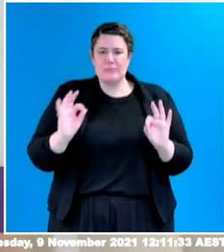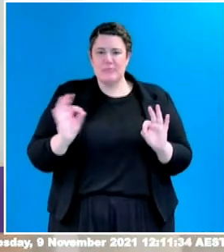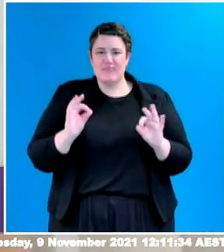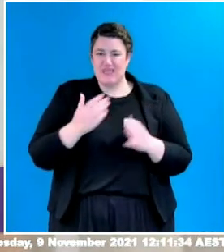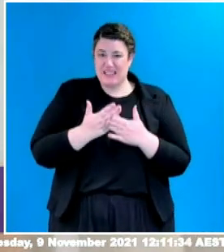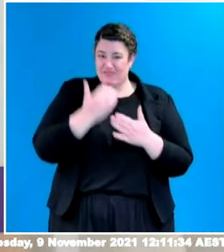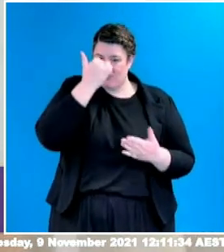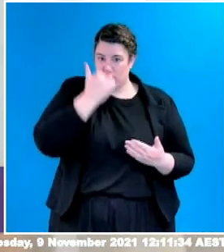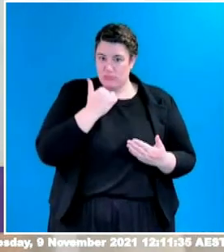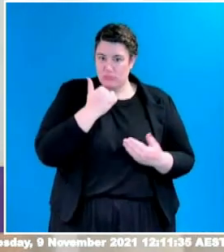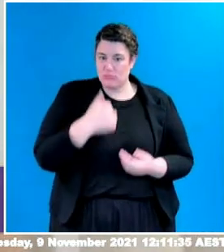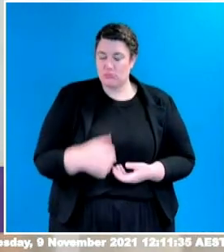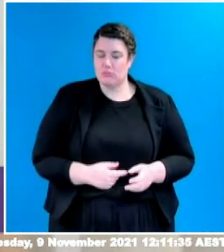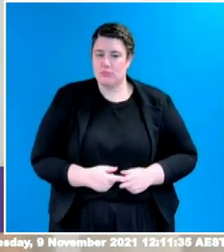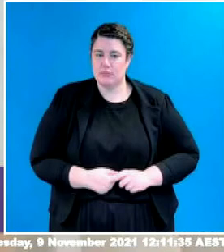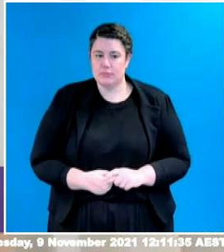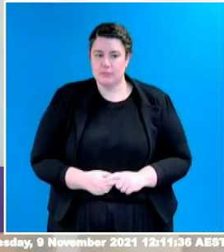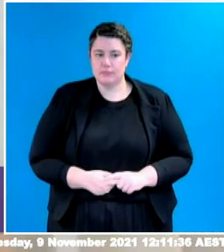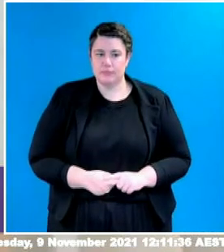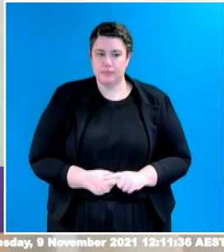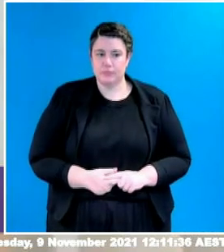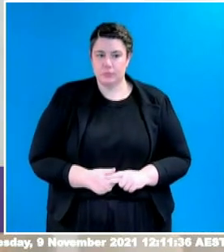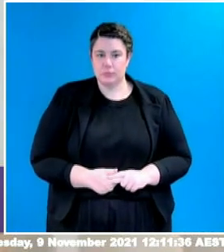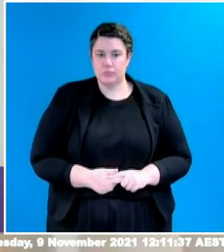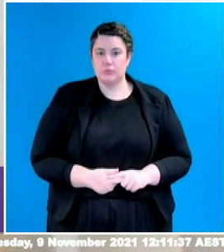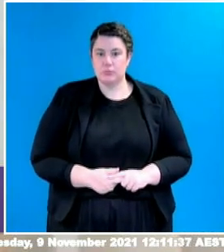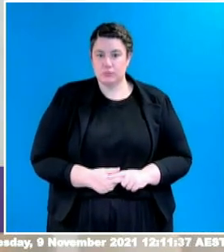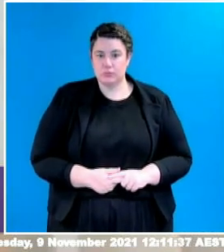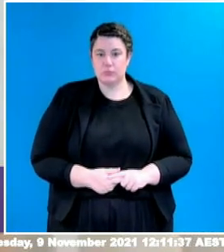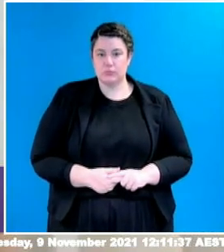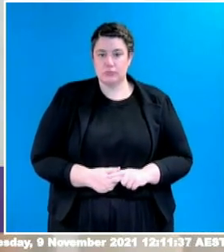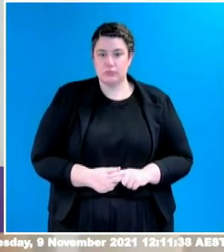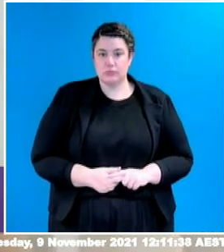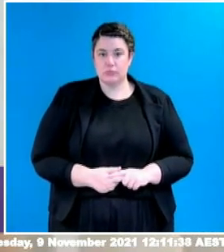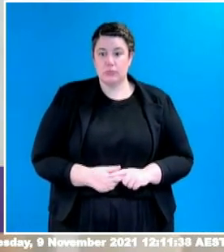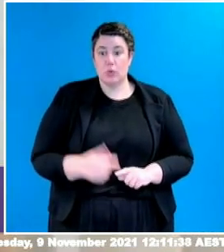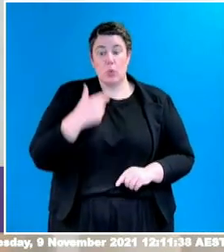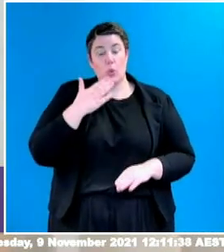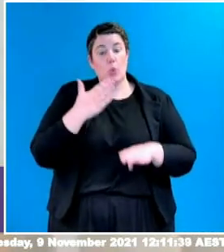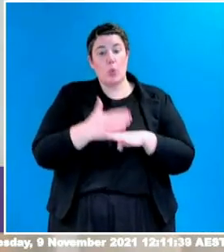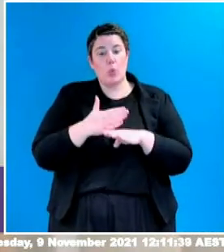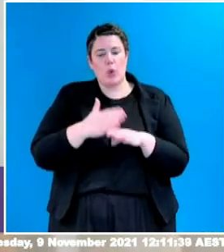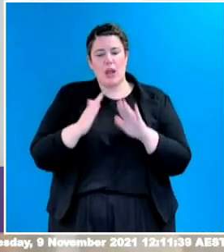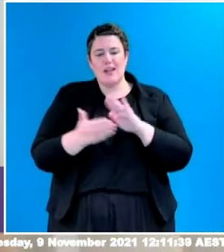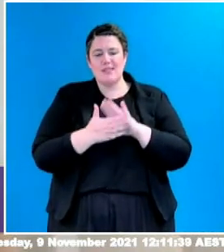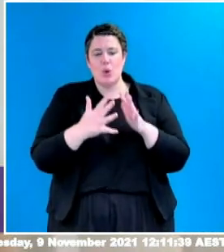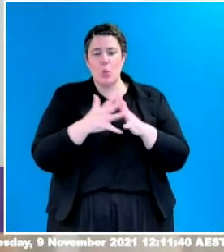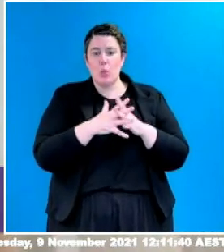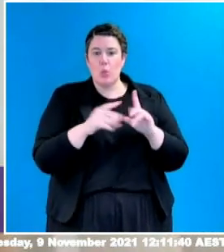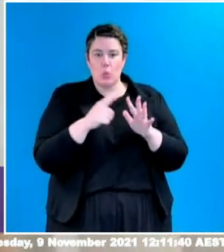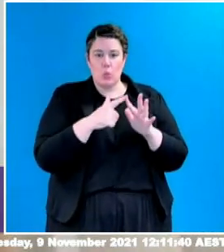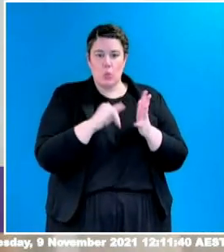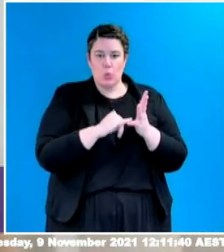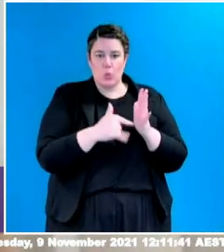One of the things I discovered during my Westpac Fellowship --- back in 2017, I